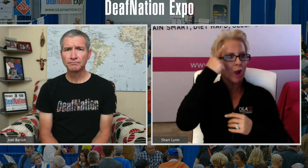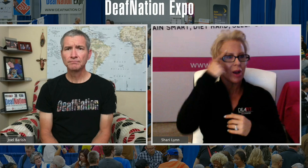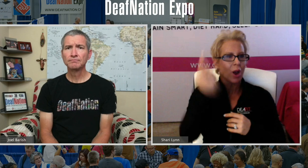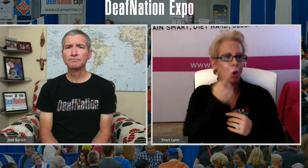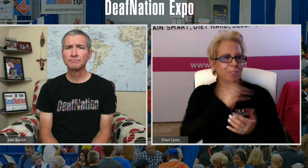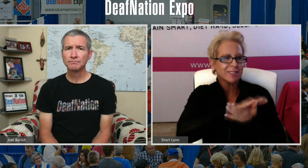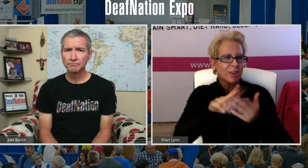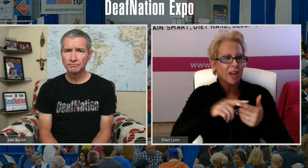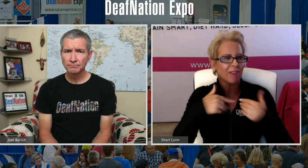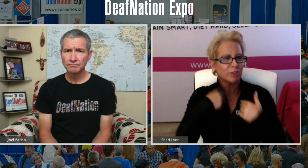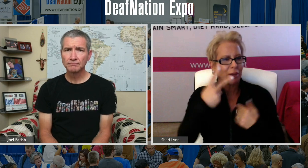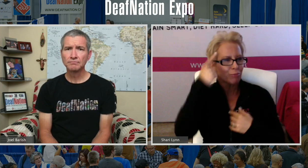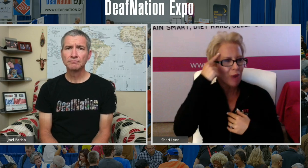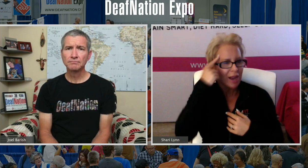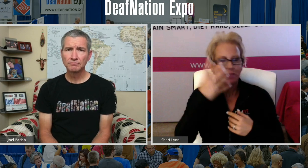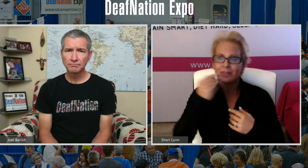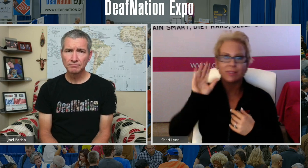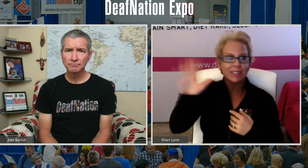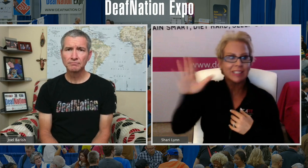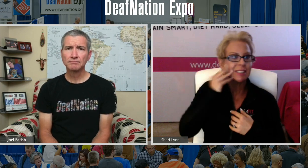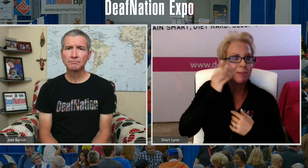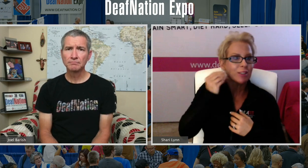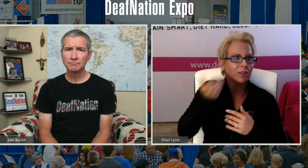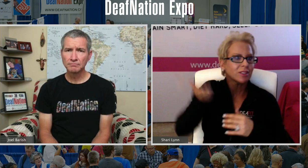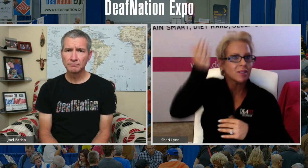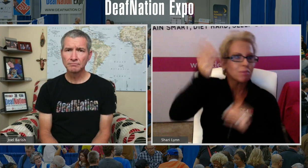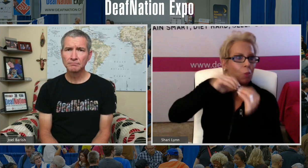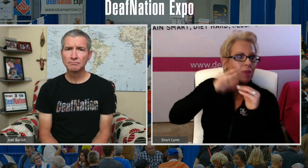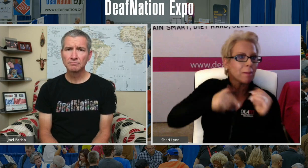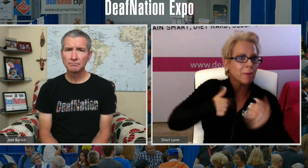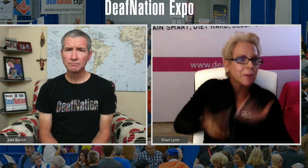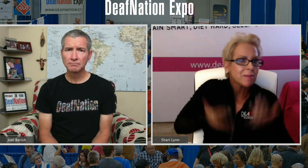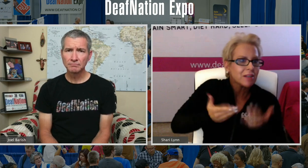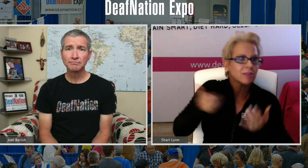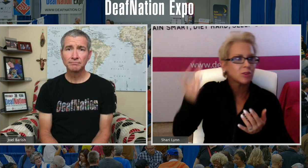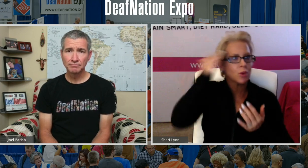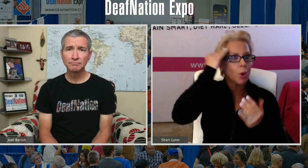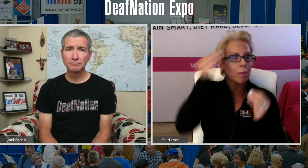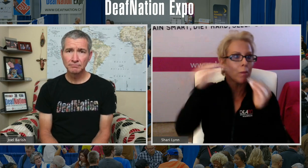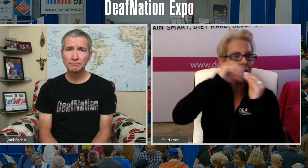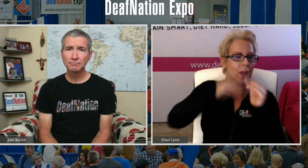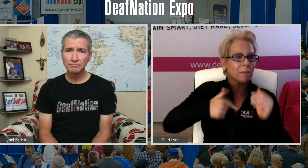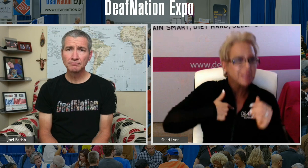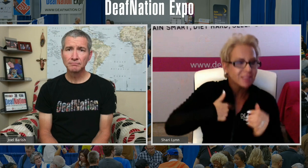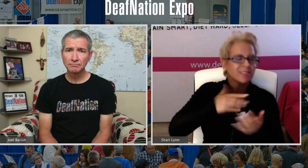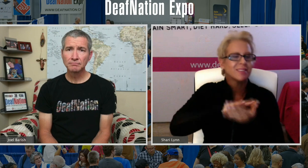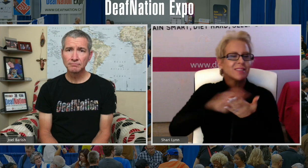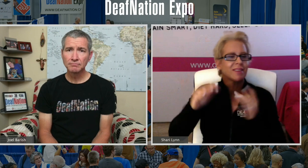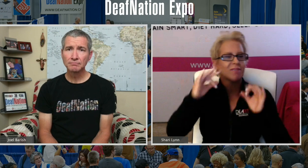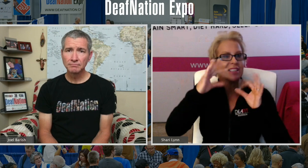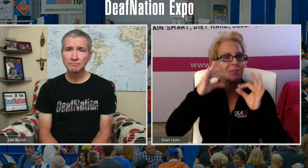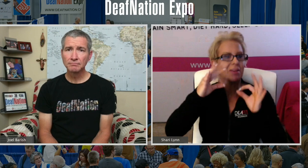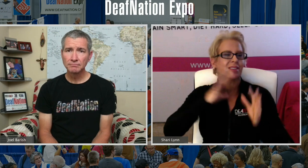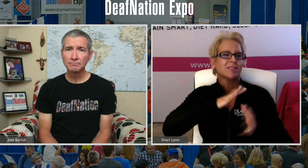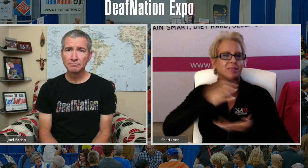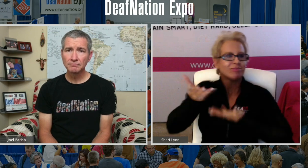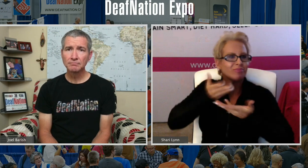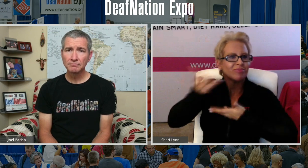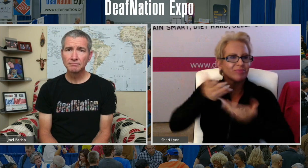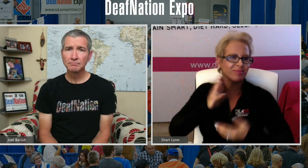gives you two brains and it’s always nice to have two brains, and their experience might be more than mine, maybe, and it’s nice to have that feedback.